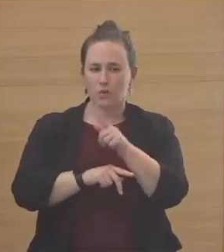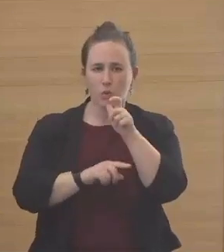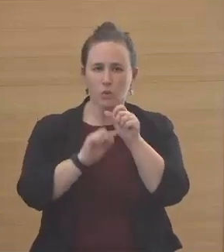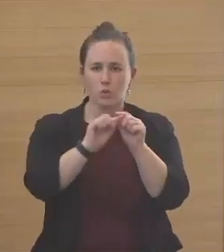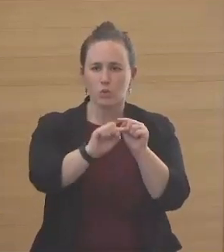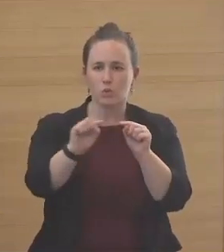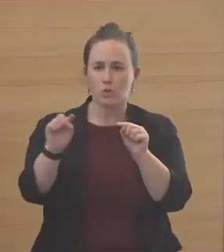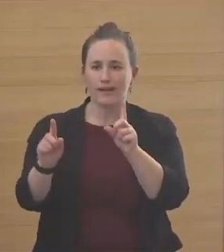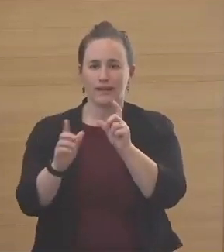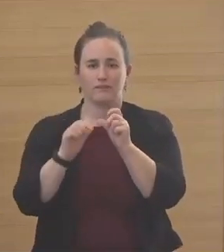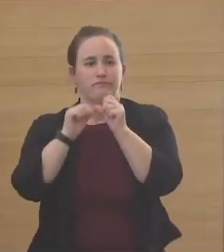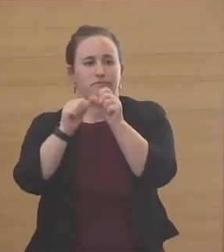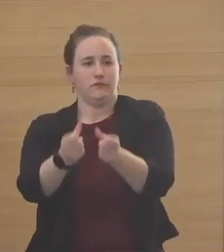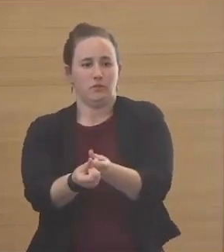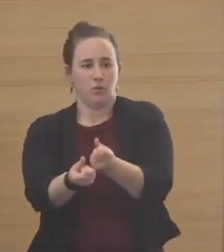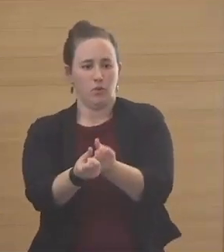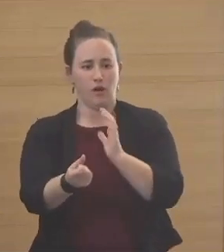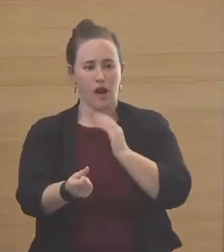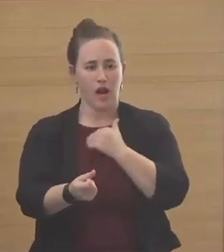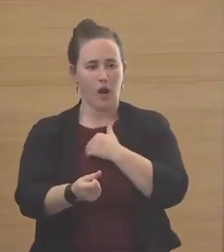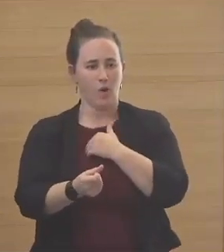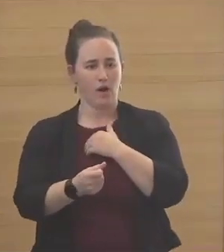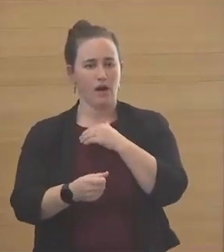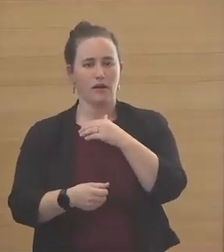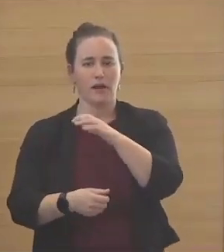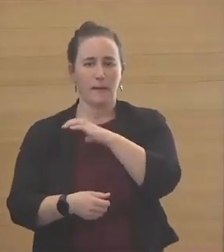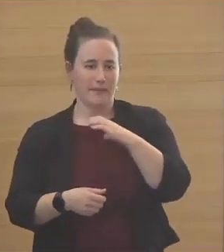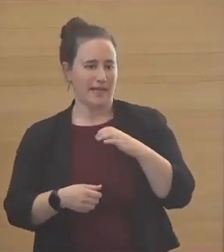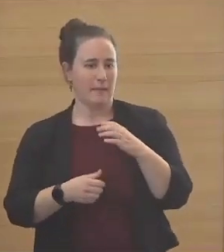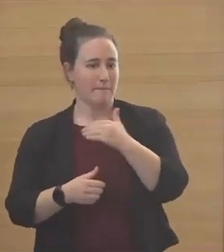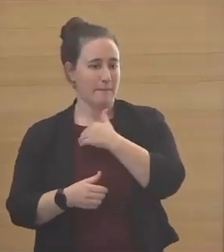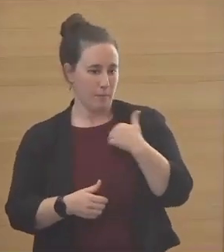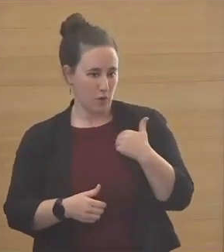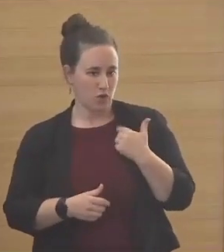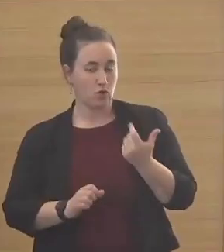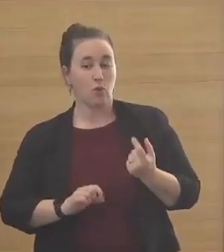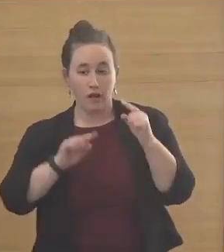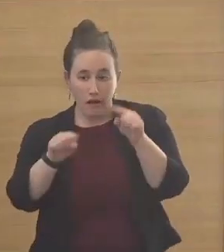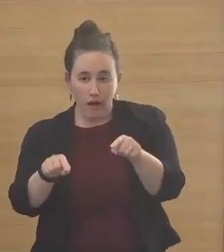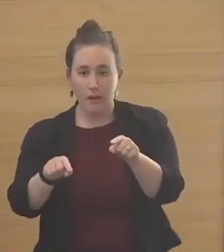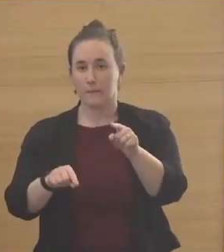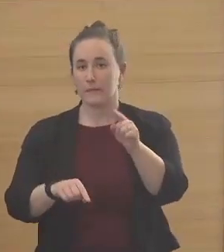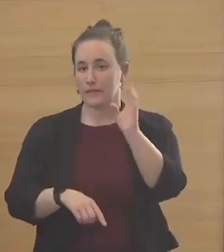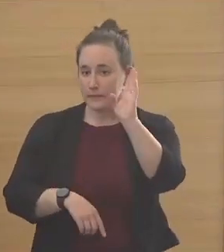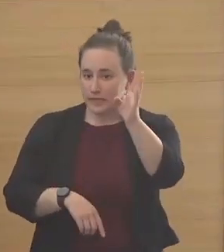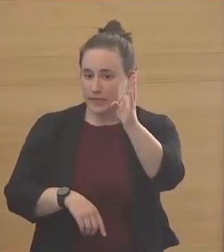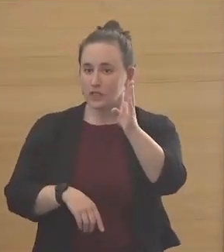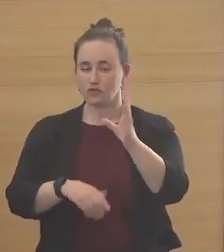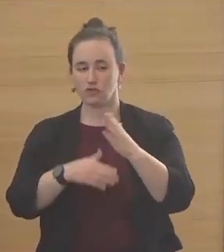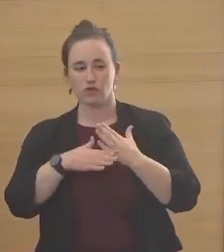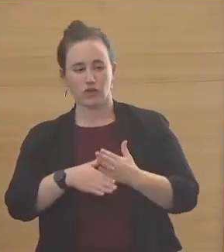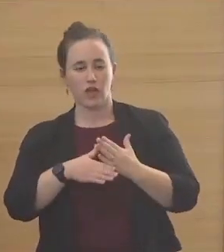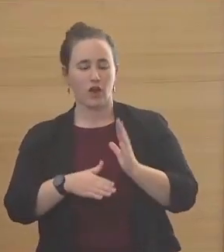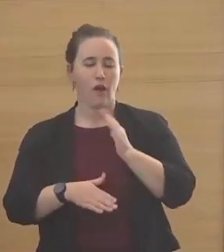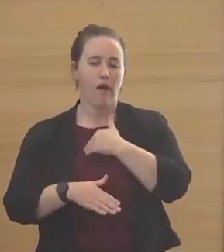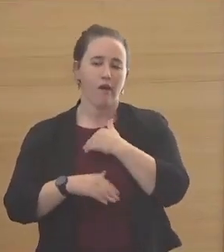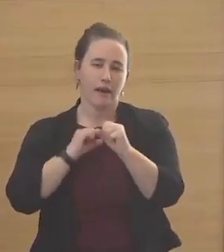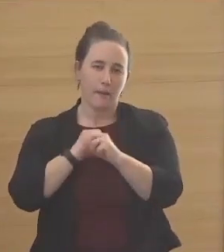our campaign committee members to come and speak and share our campaign with them.